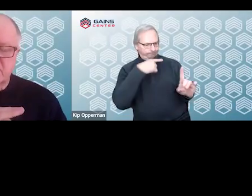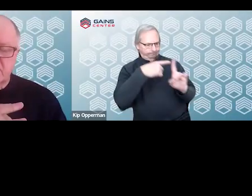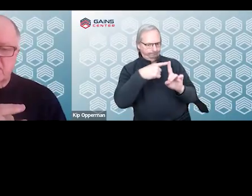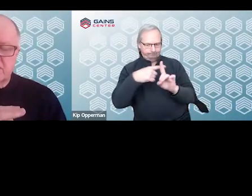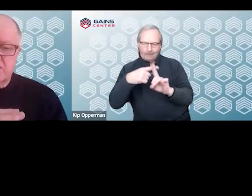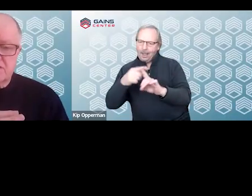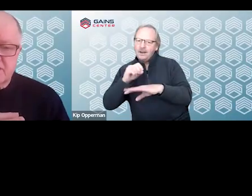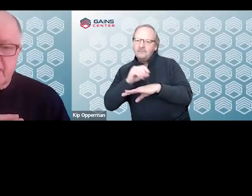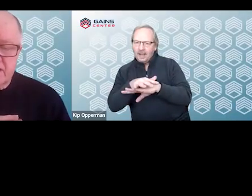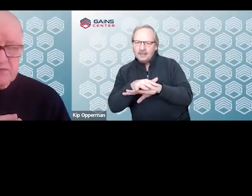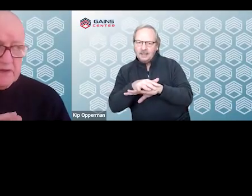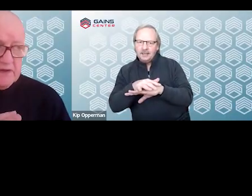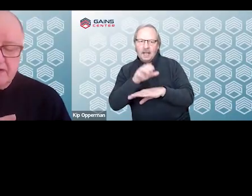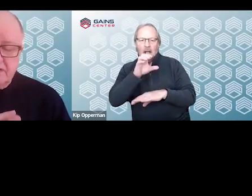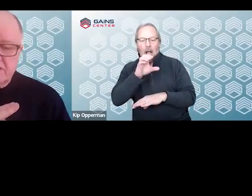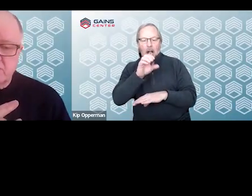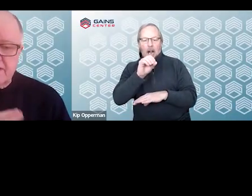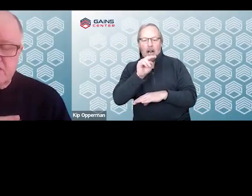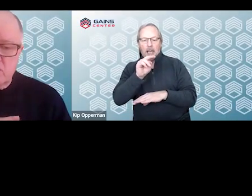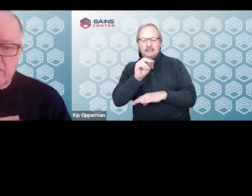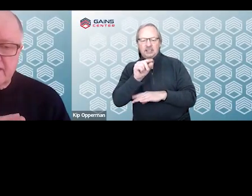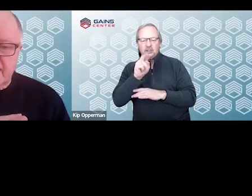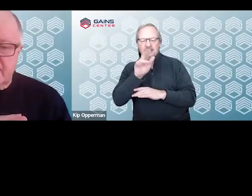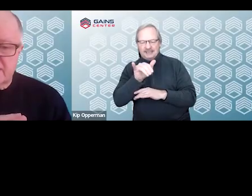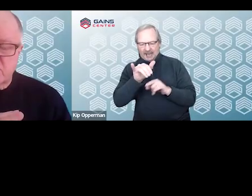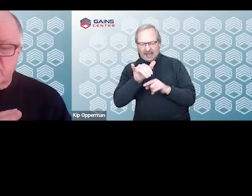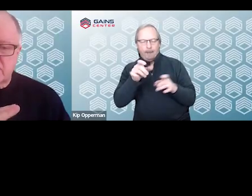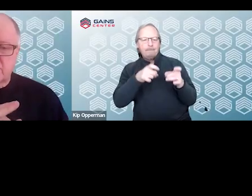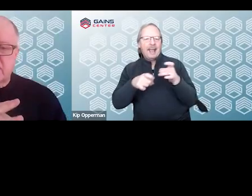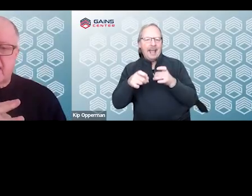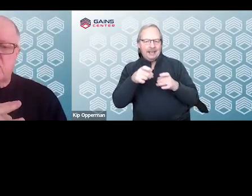And that's contingency management. So my story today is going to be